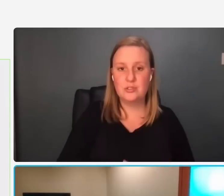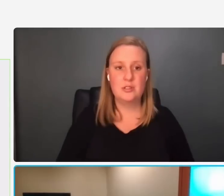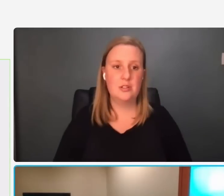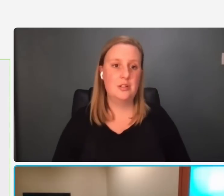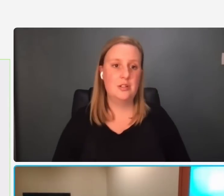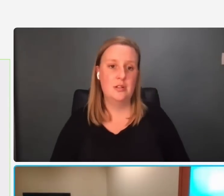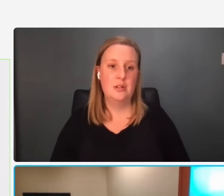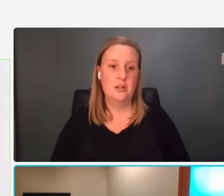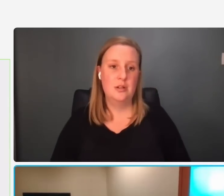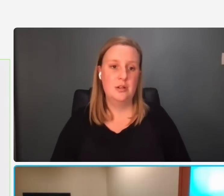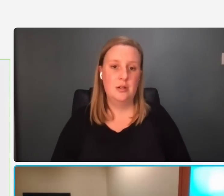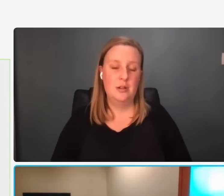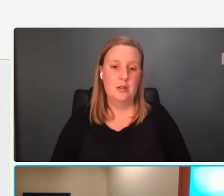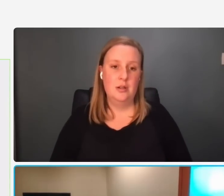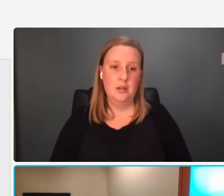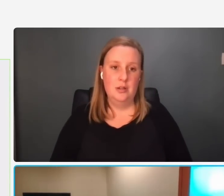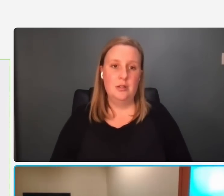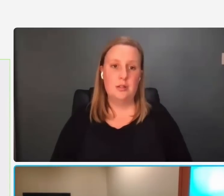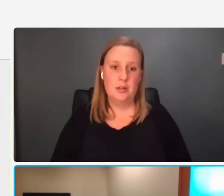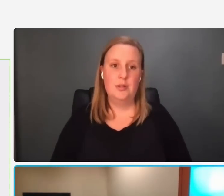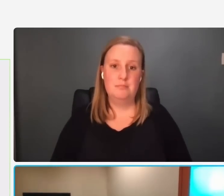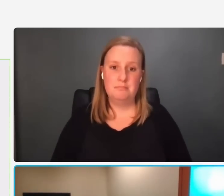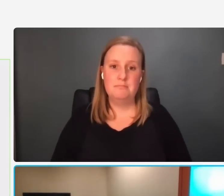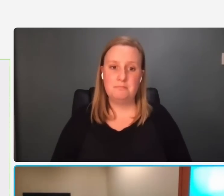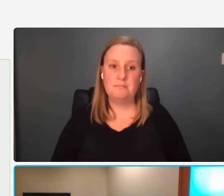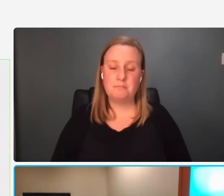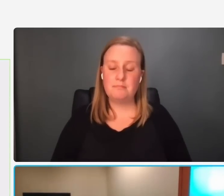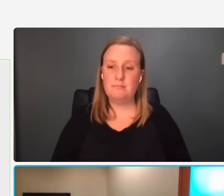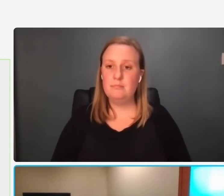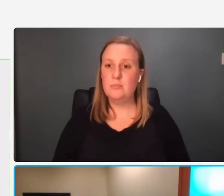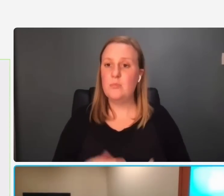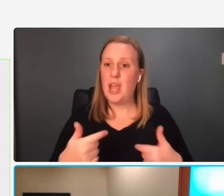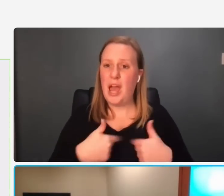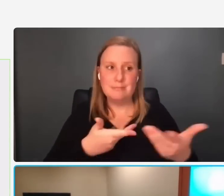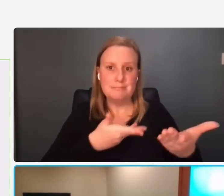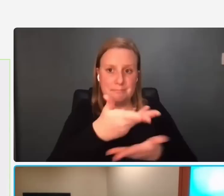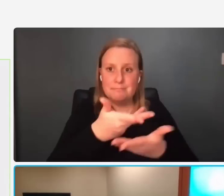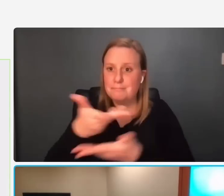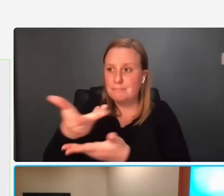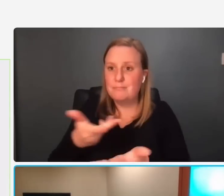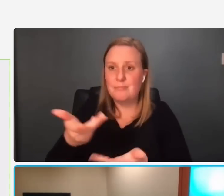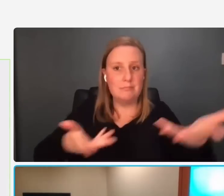I just wanted to touch on our approach to consultation. And I apologise if this slide is a bit small to see